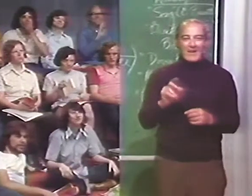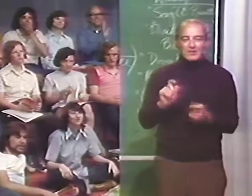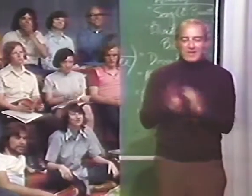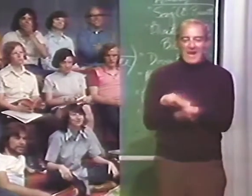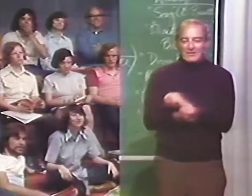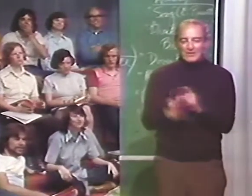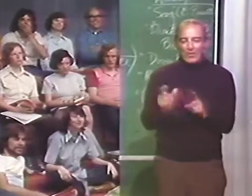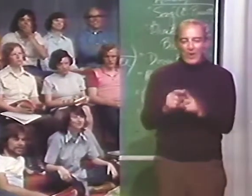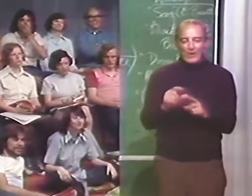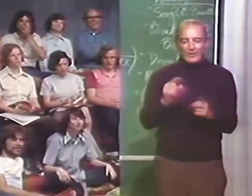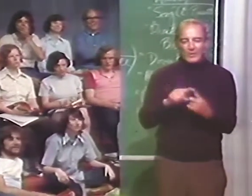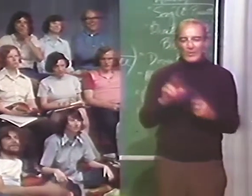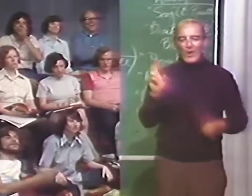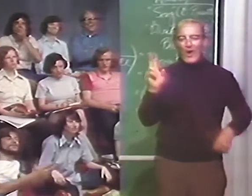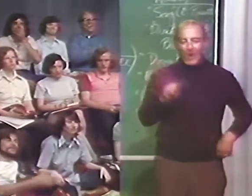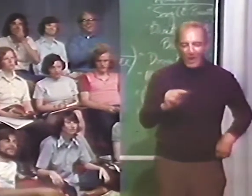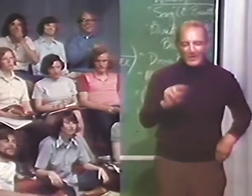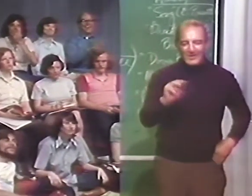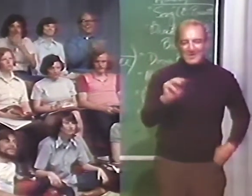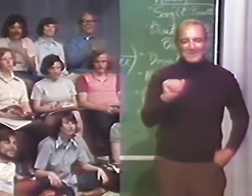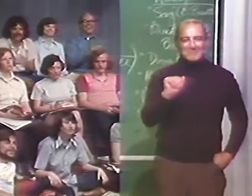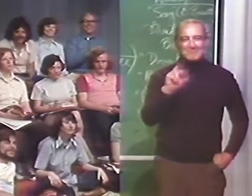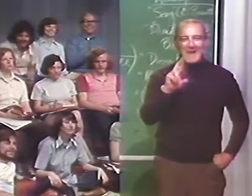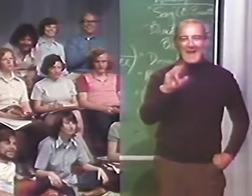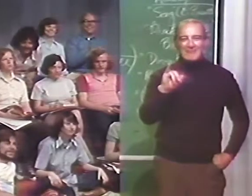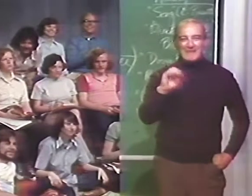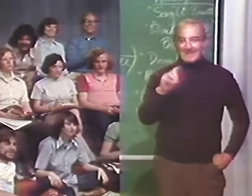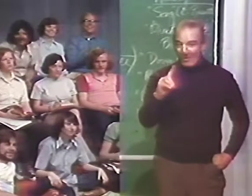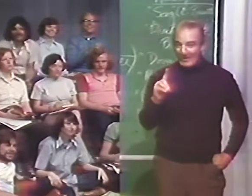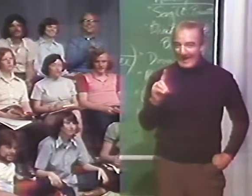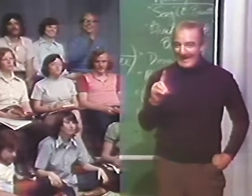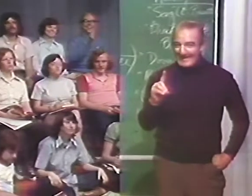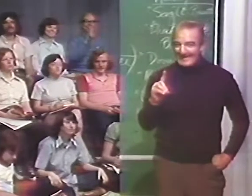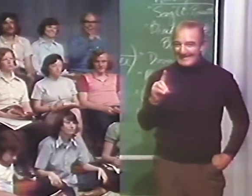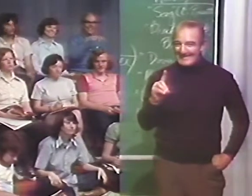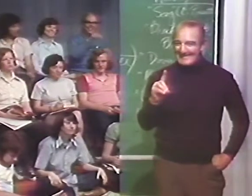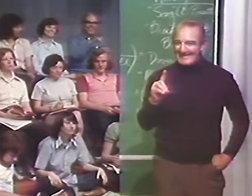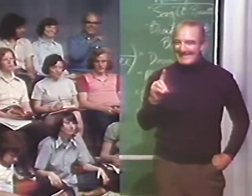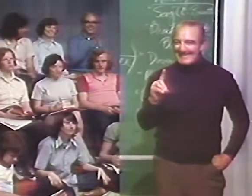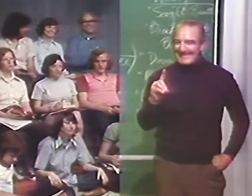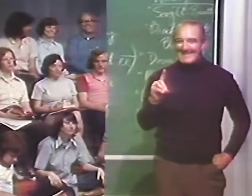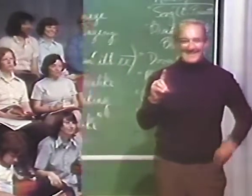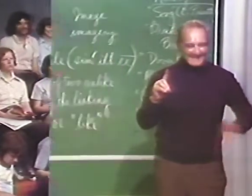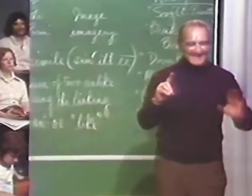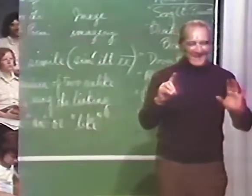TODAY, LET US CHANGE THE WORD TO "UNMARRIED." OK?